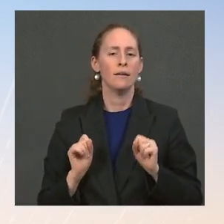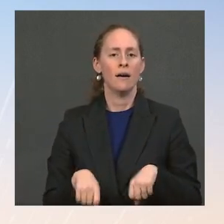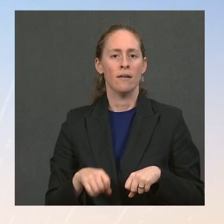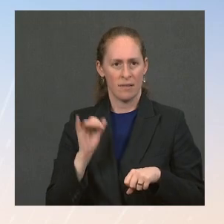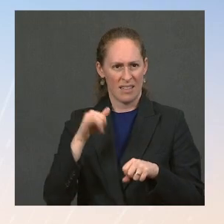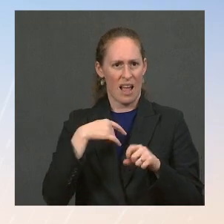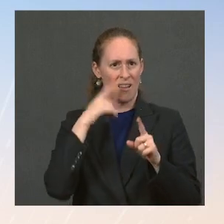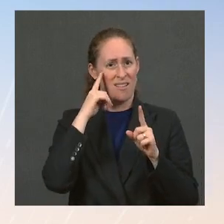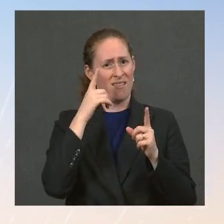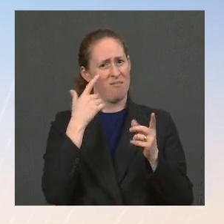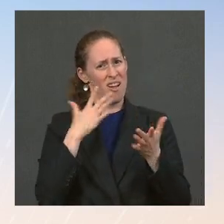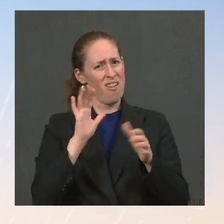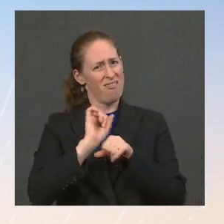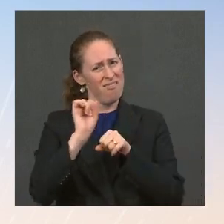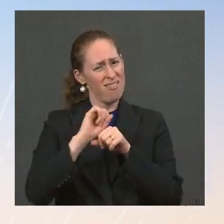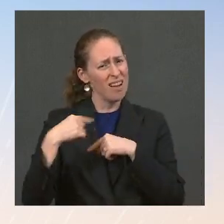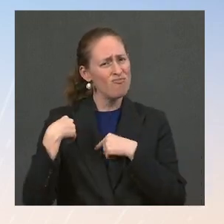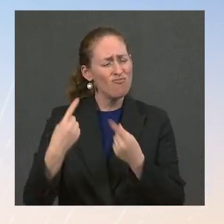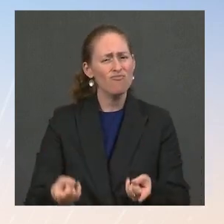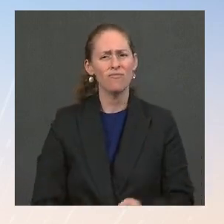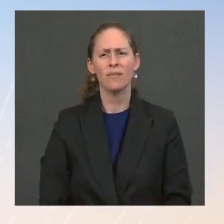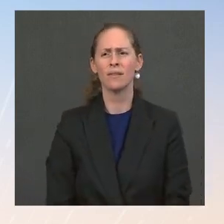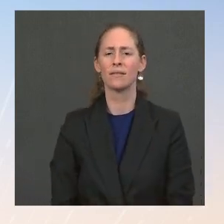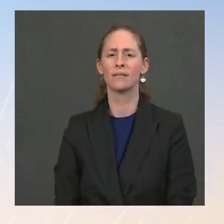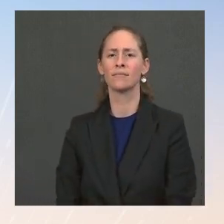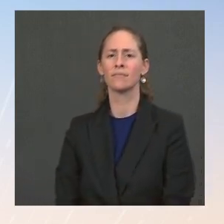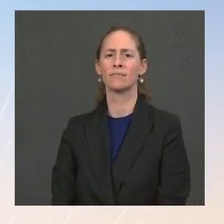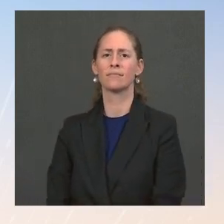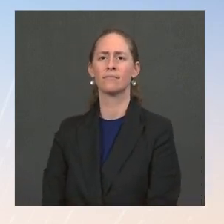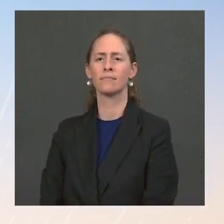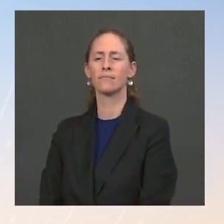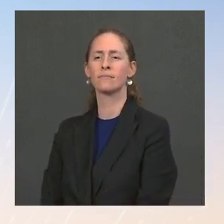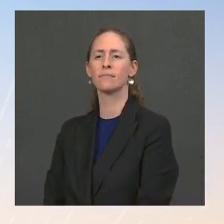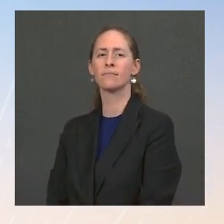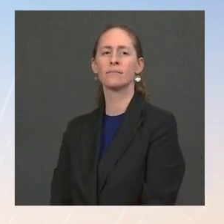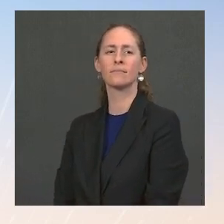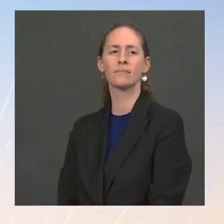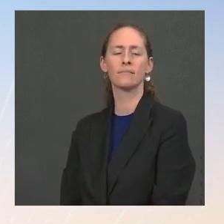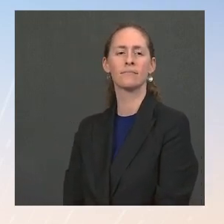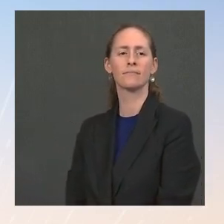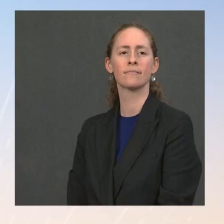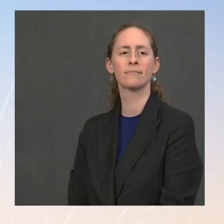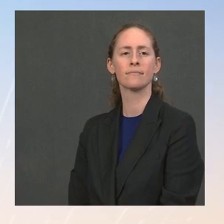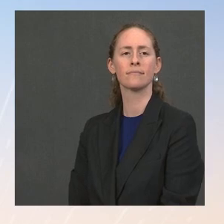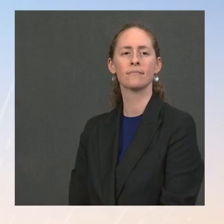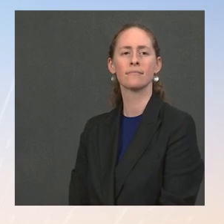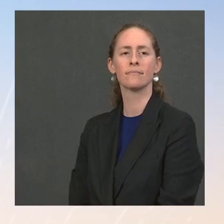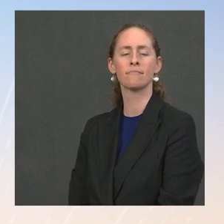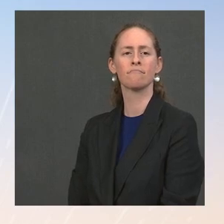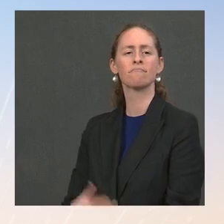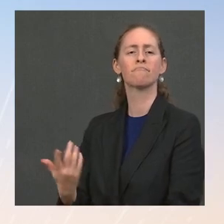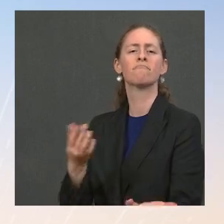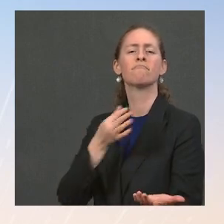The Press: So are there specific, perhaps, commodities? You know, you spoke about chips. We've been talking about chips for a long time. Are there specific commodities or specific bottlenecks